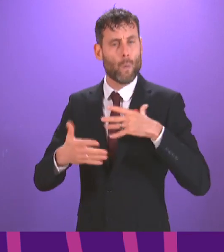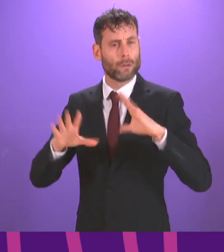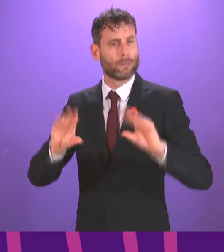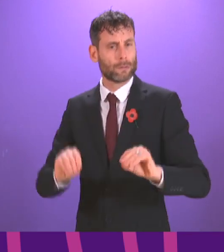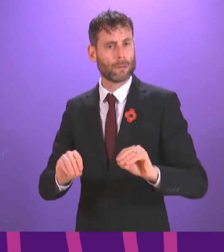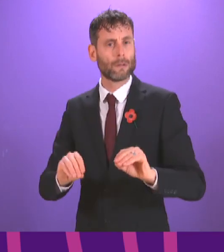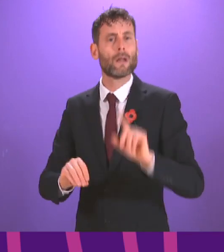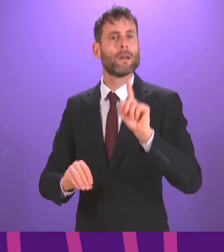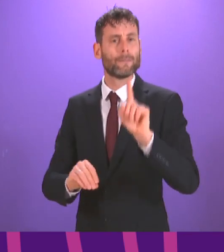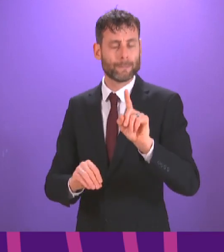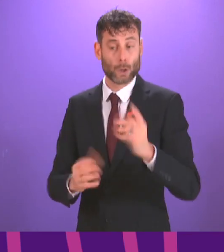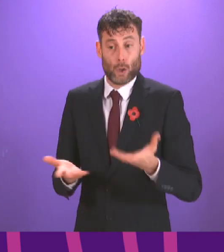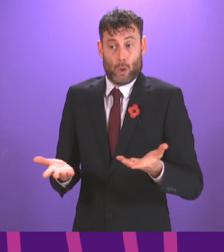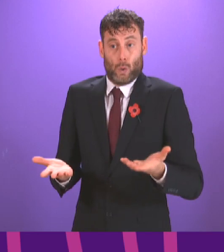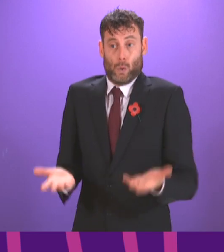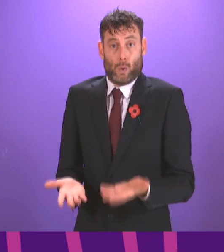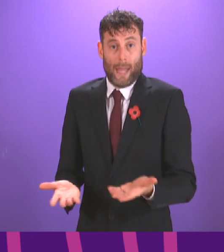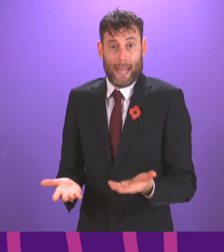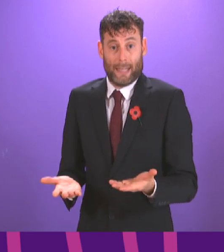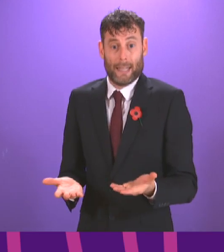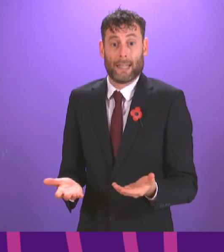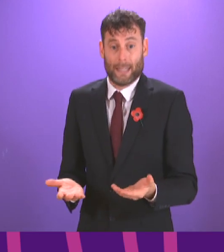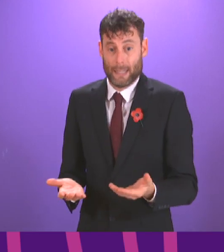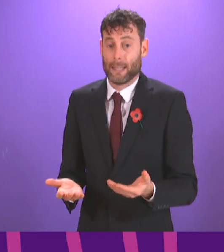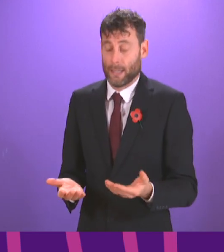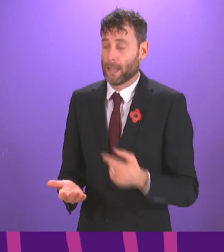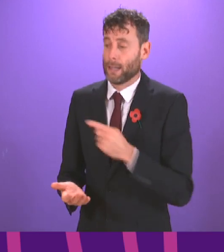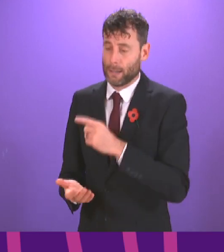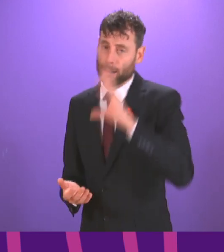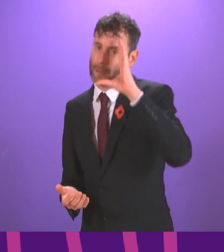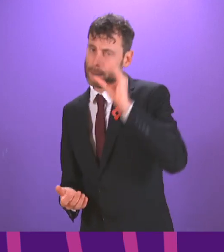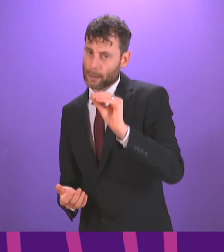I draw members’ attention to the fact that today is the last day on which Brian Taylor,